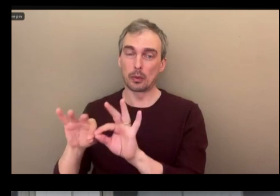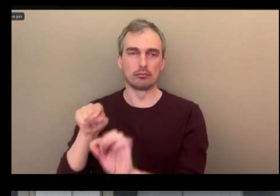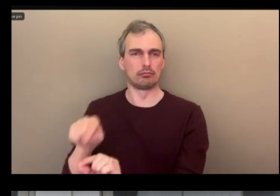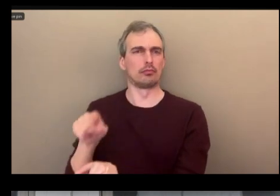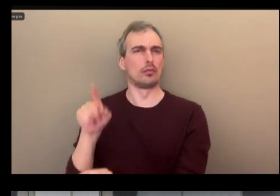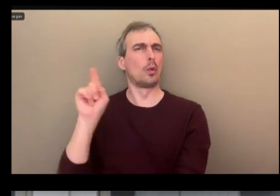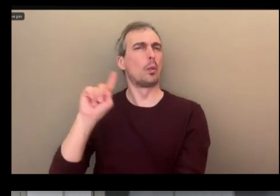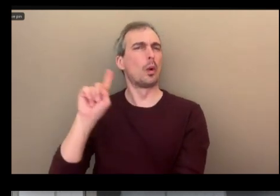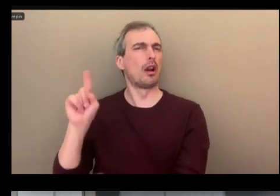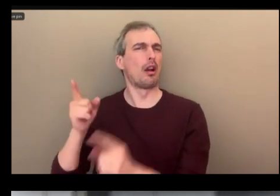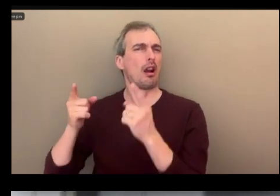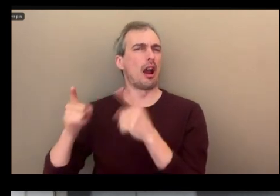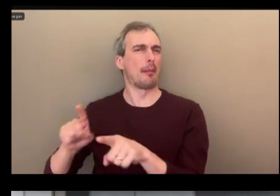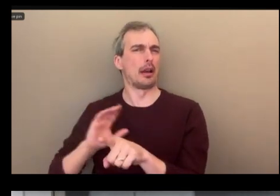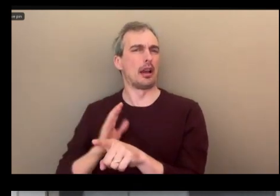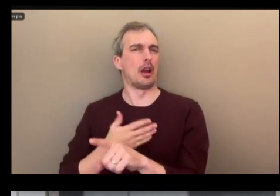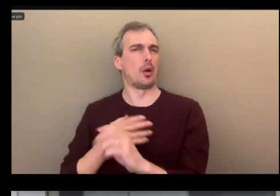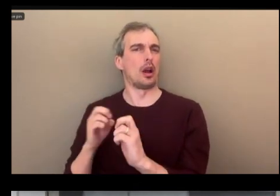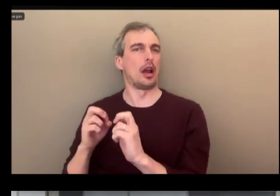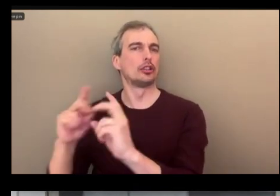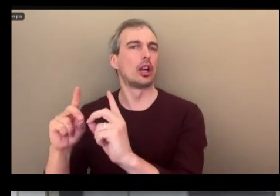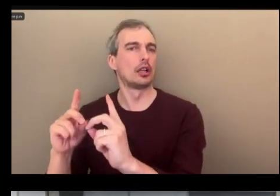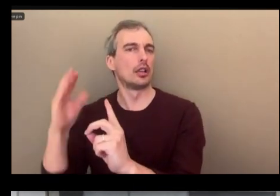That's where we have a podium. And that's used for